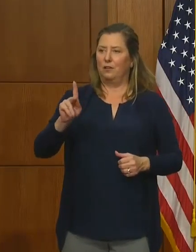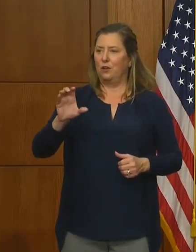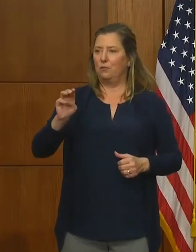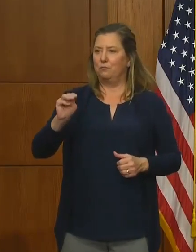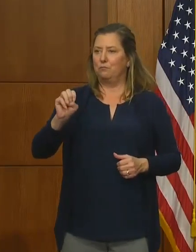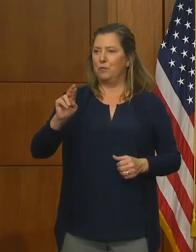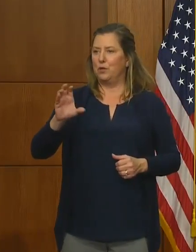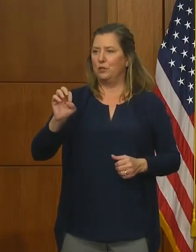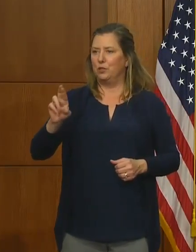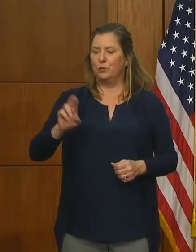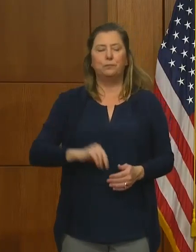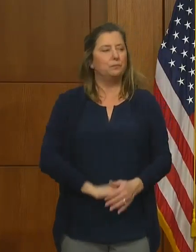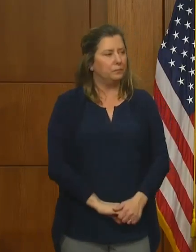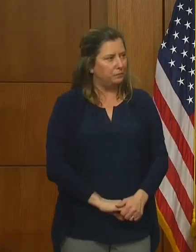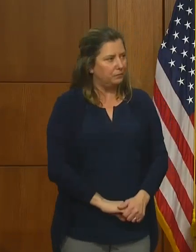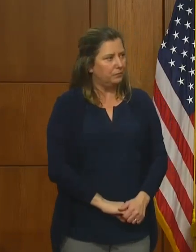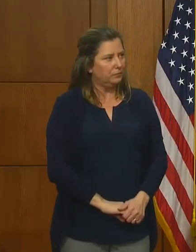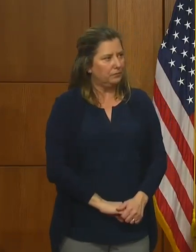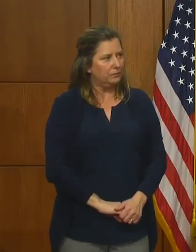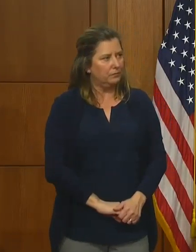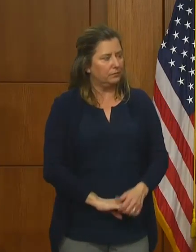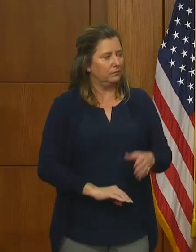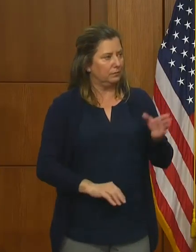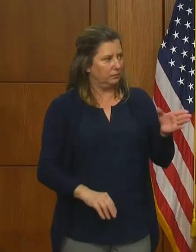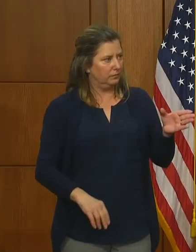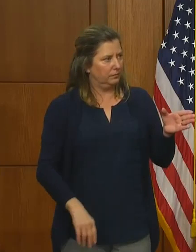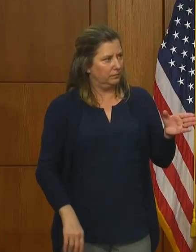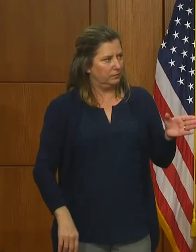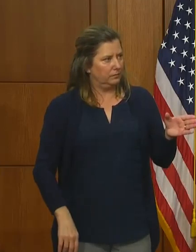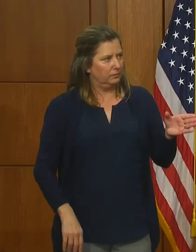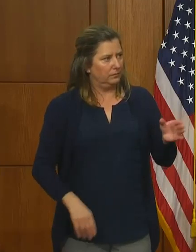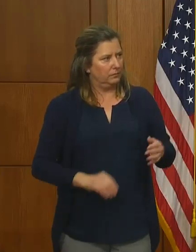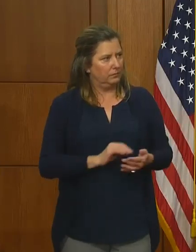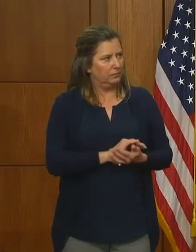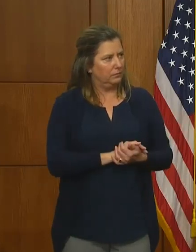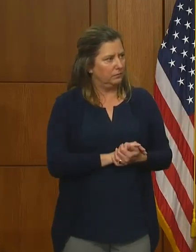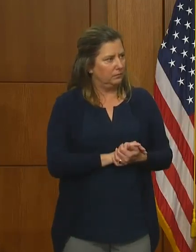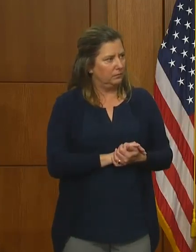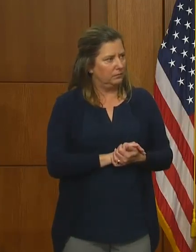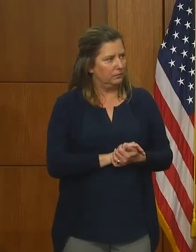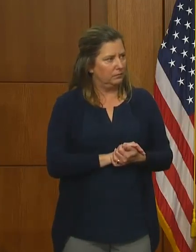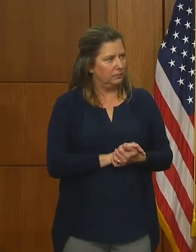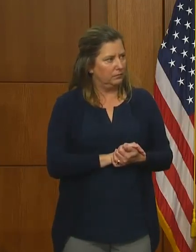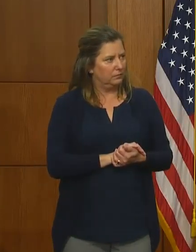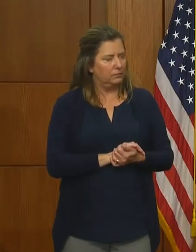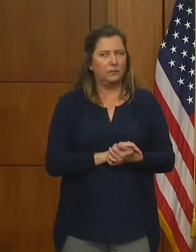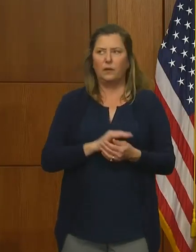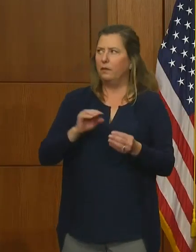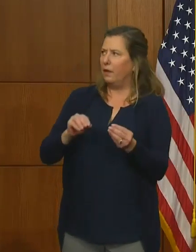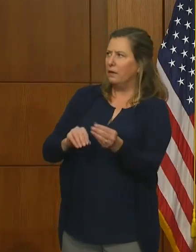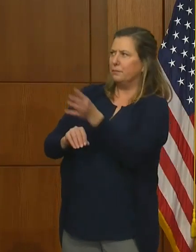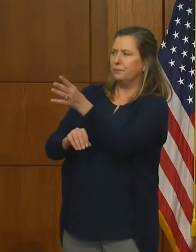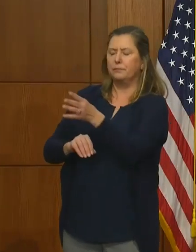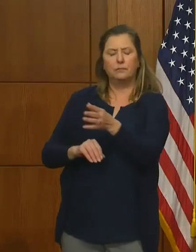THANK THE WAY THAT. SHE FIRST. CLARK MORE. YEAH I THINK ONE OF